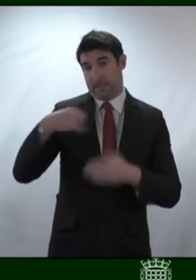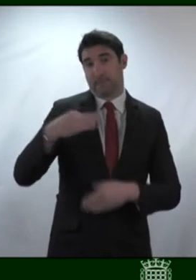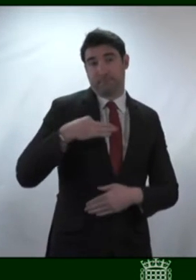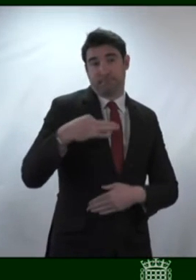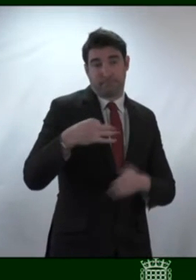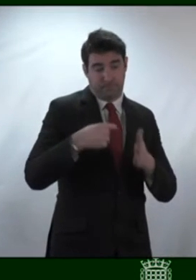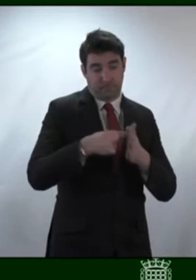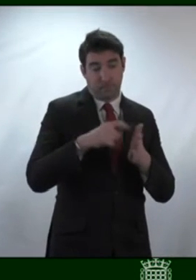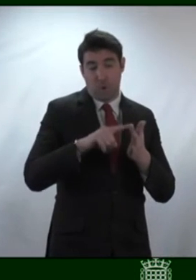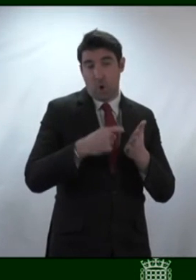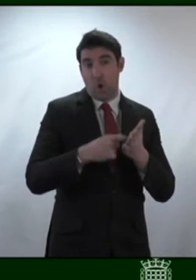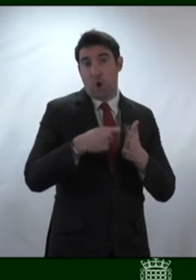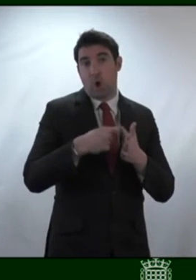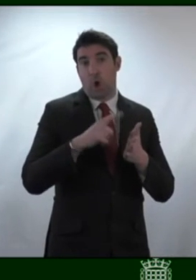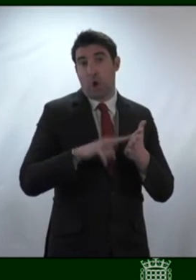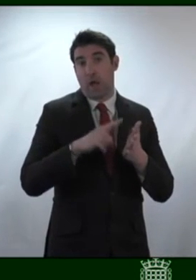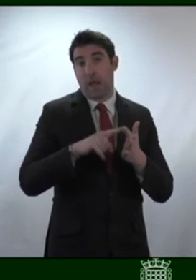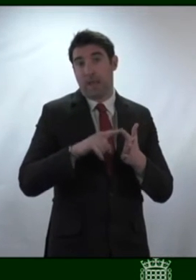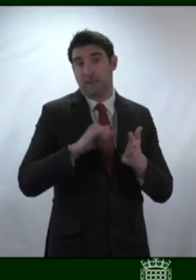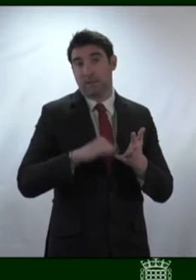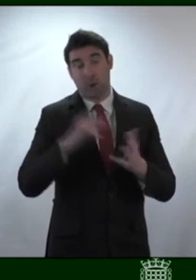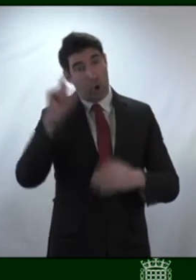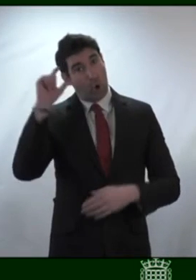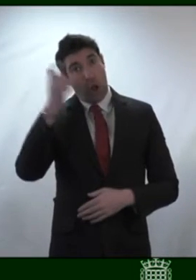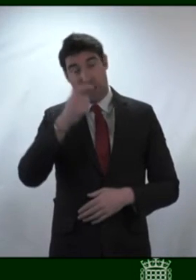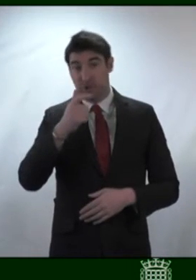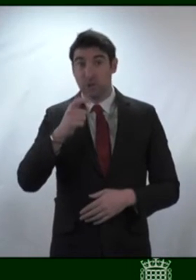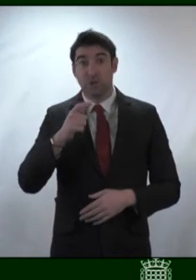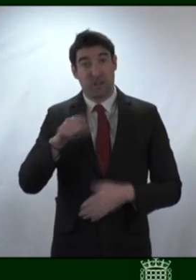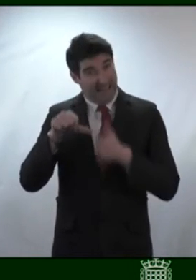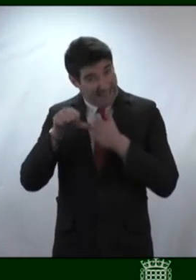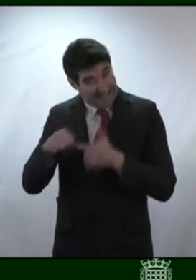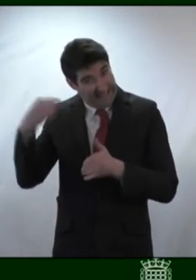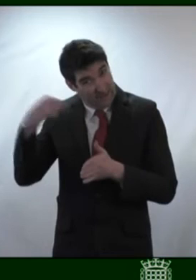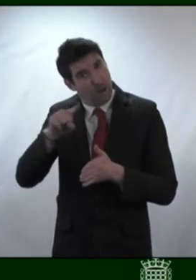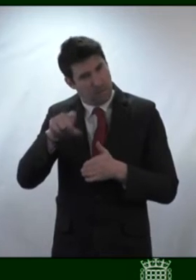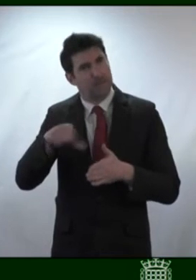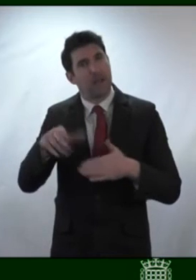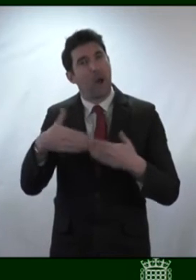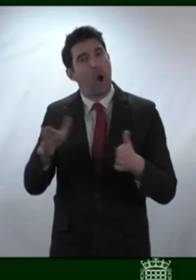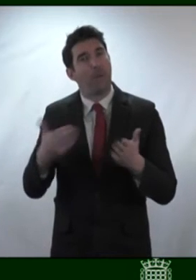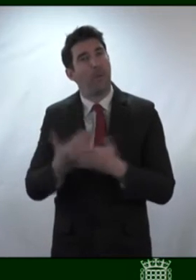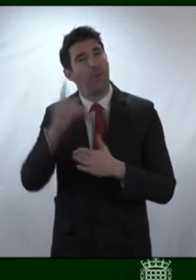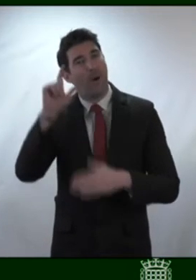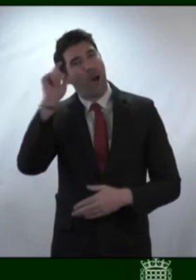its new campus at the Pioneer House in the centre of Dewsbury. Not only will the influx of students